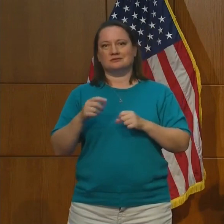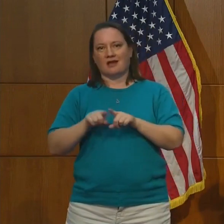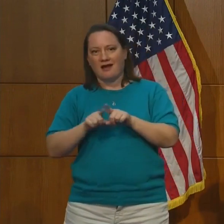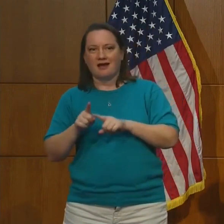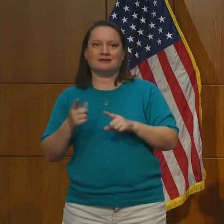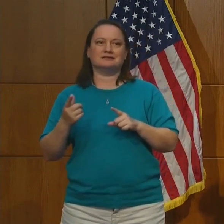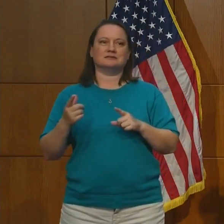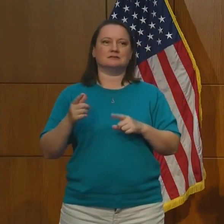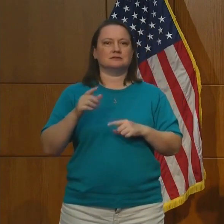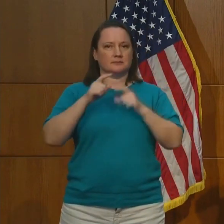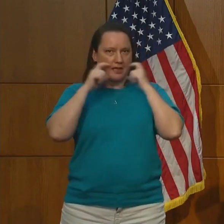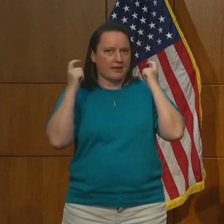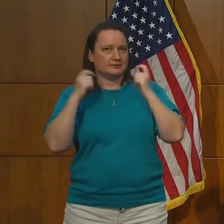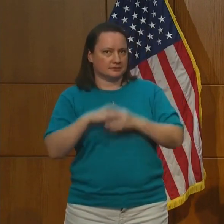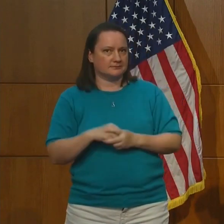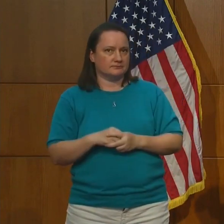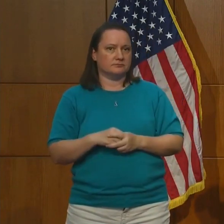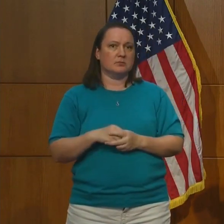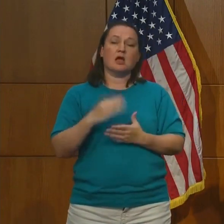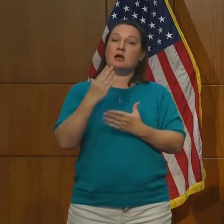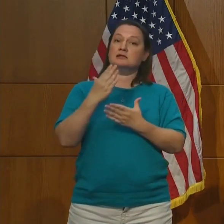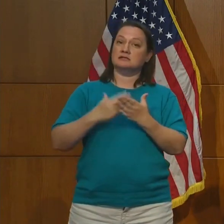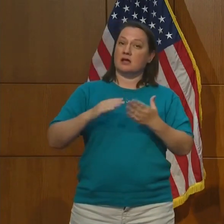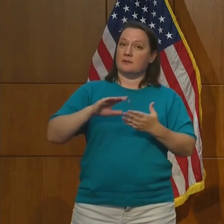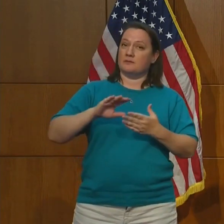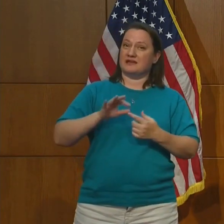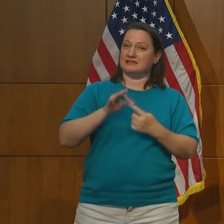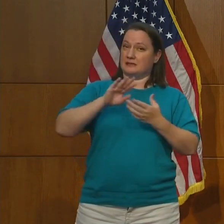BEFORE YOU WALK OUT OF THE HOUSE WHEN YOU WALK AROUND THE